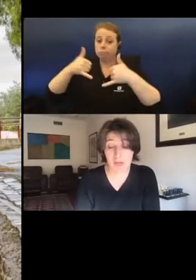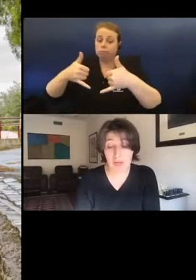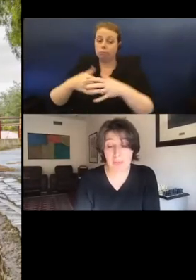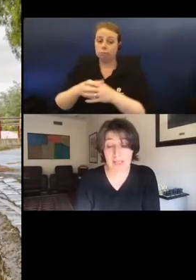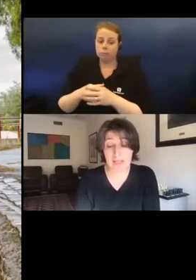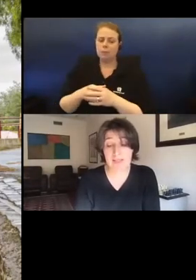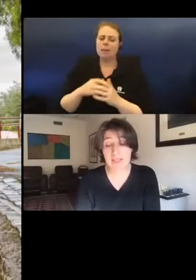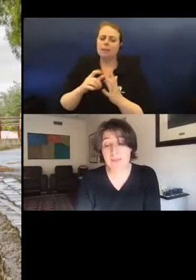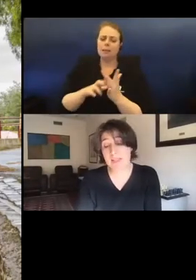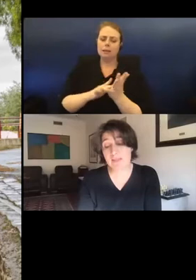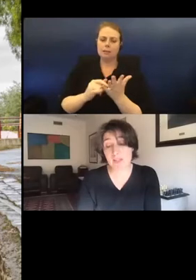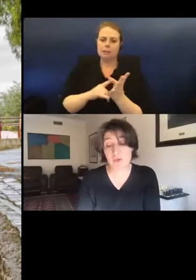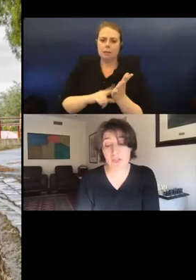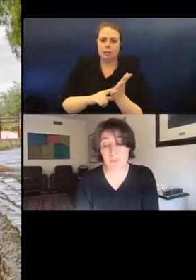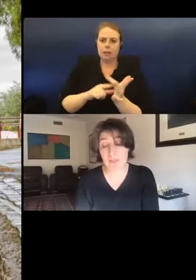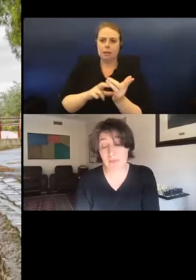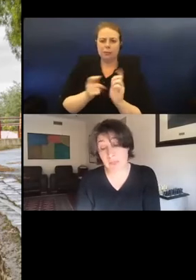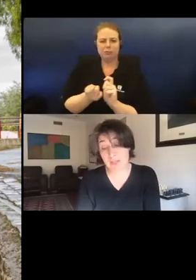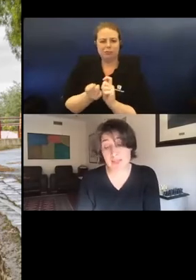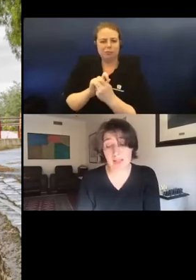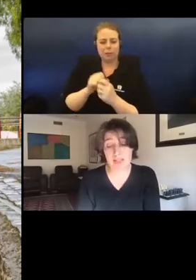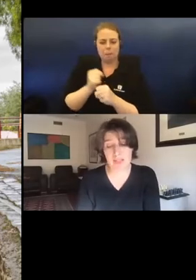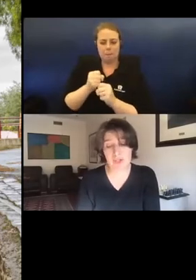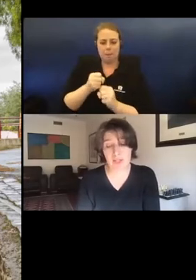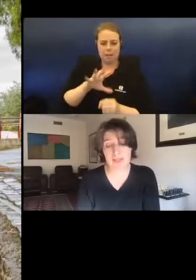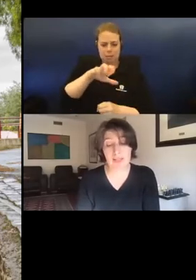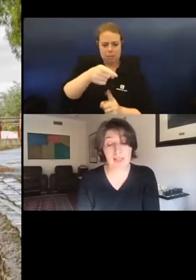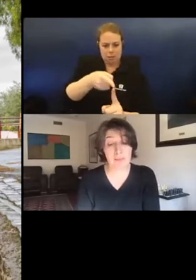making it side specific to this building buildings architecture and the dynamic of